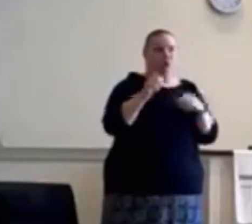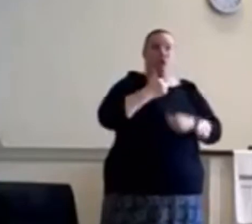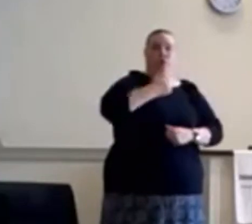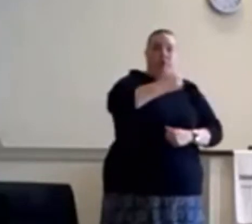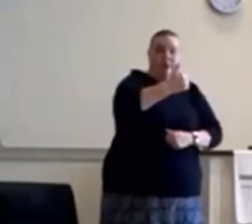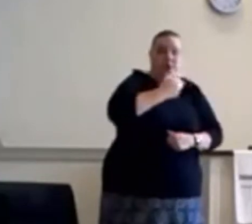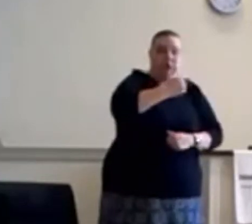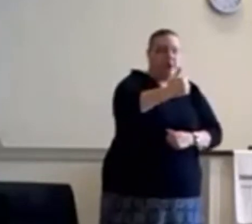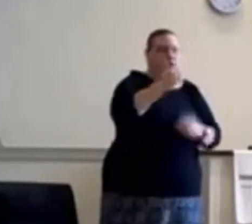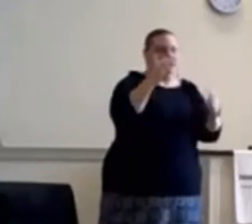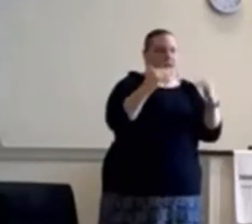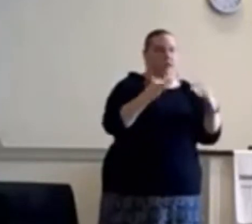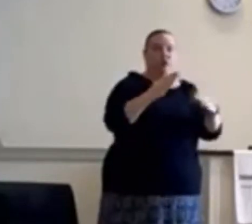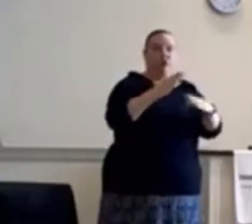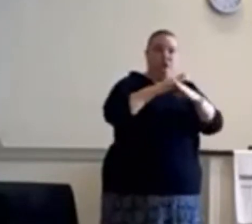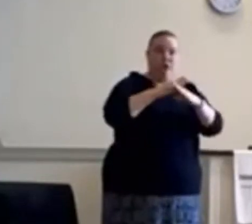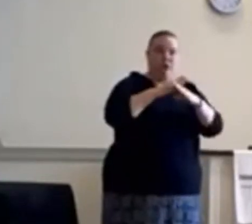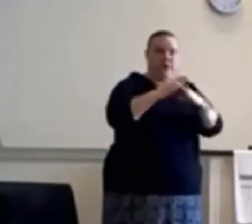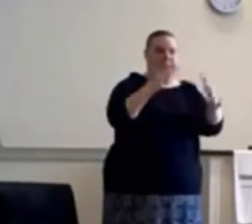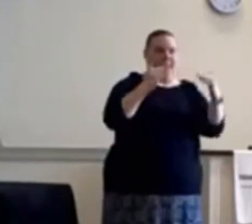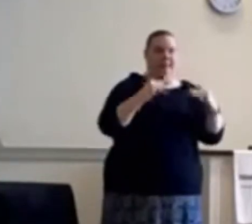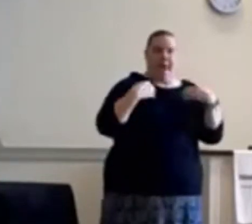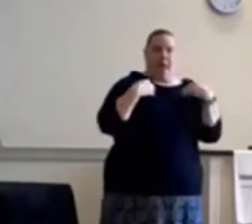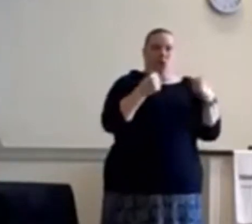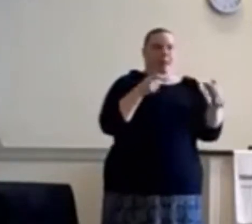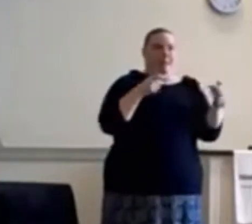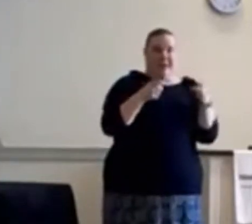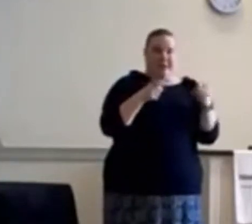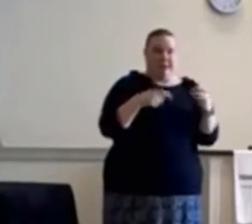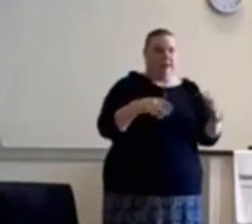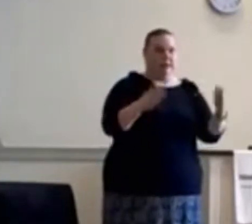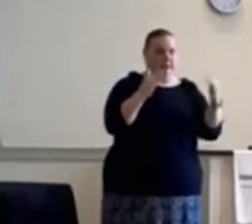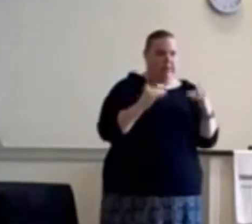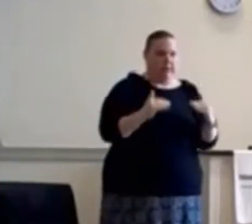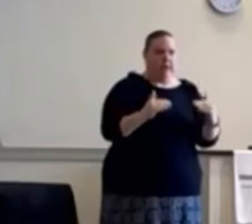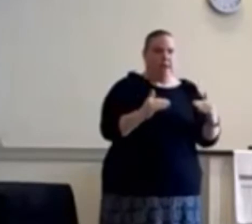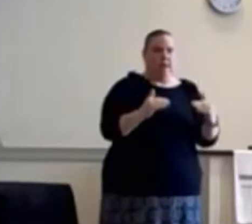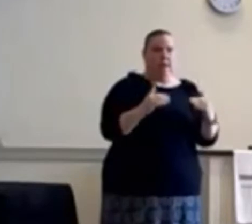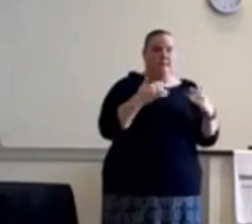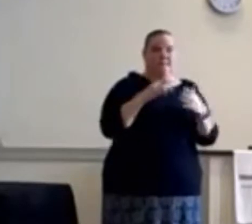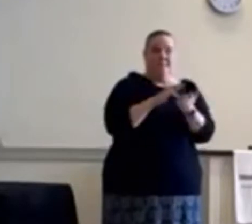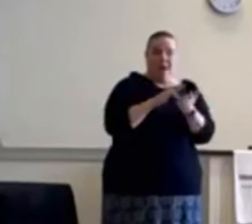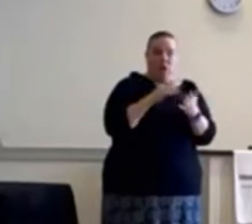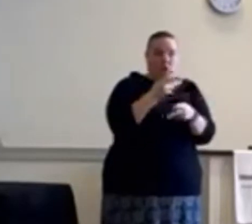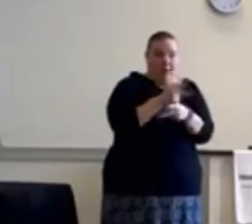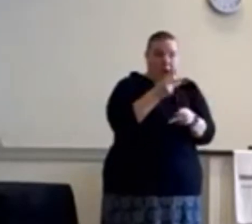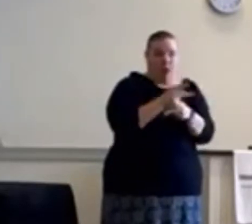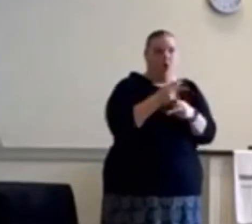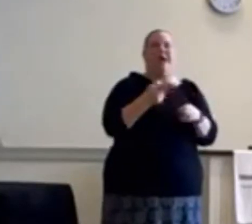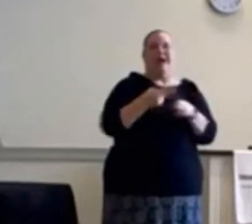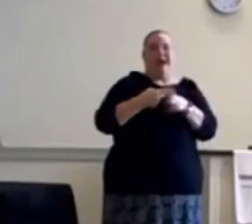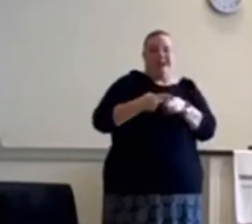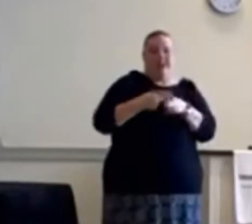sheltering, health maintenance, medical care, temporary housing. This also